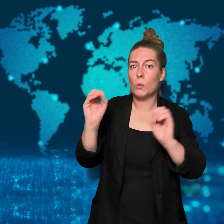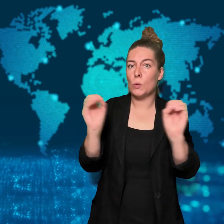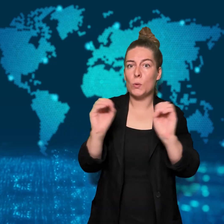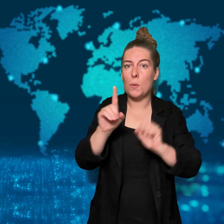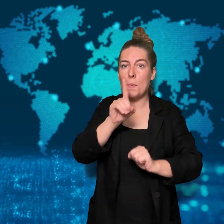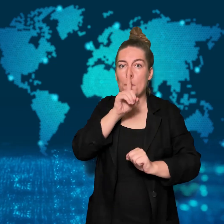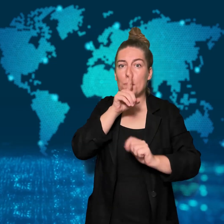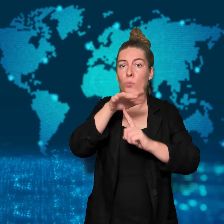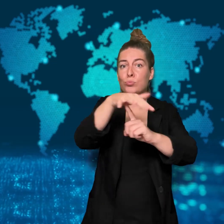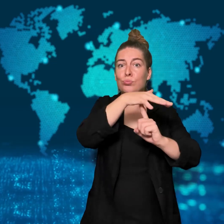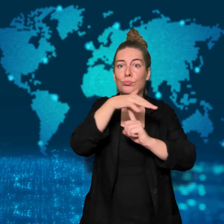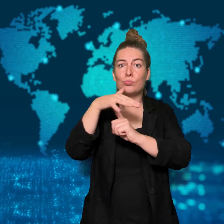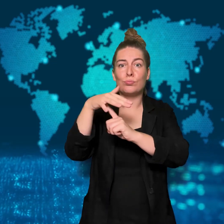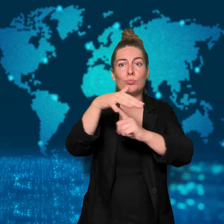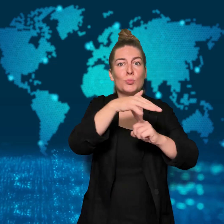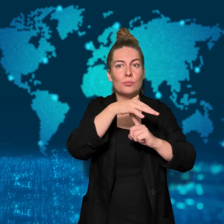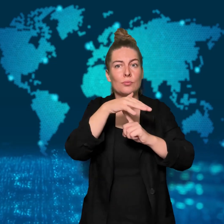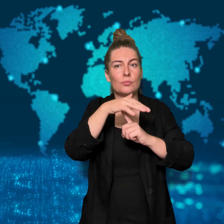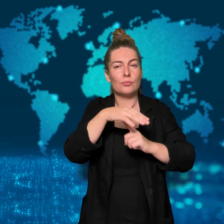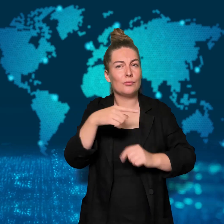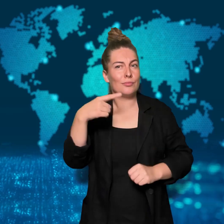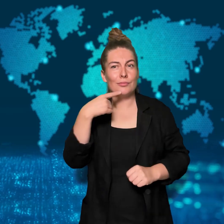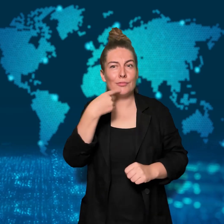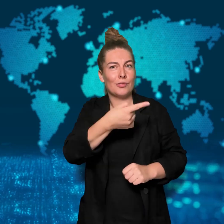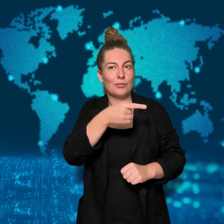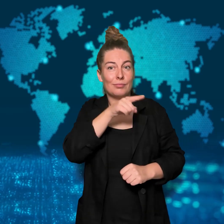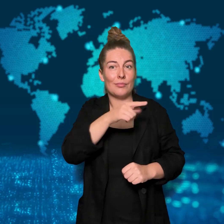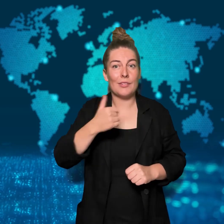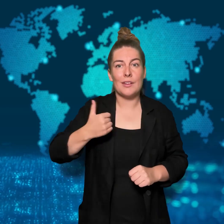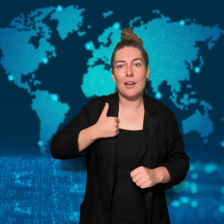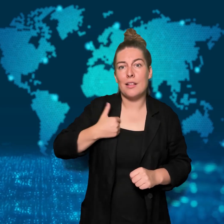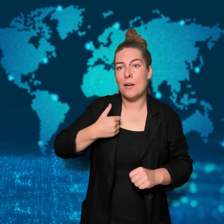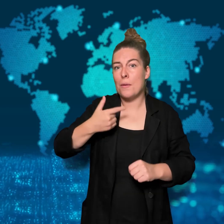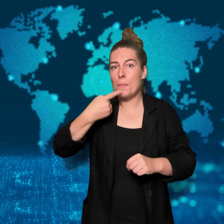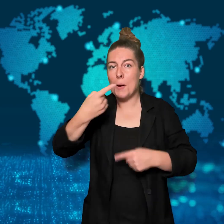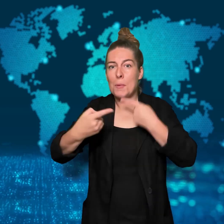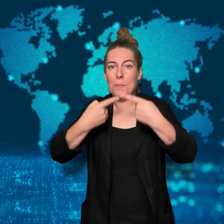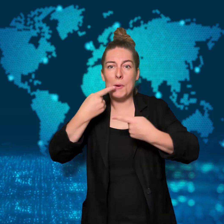identify the Canadian craft, issuing several warnings,